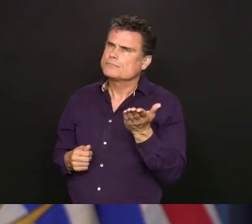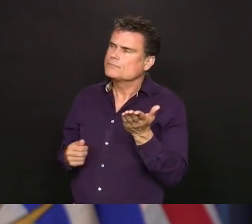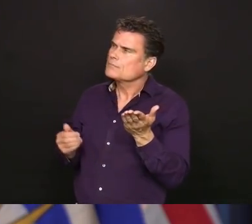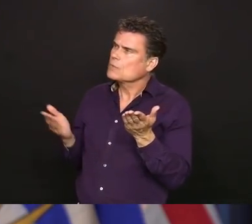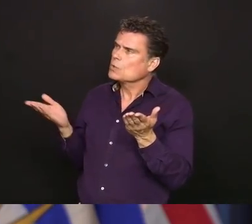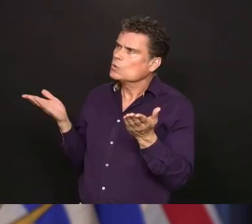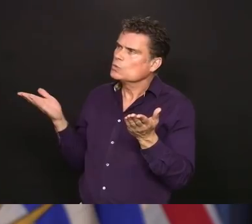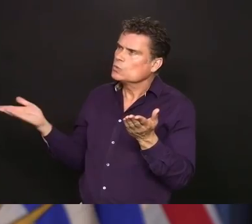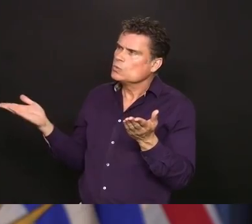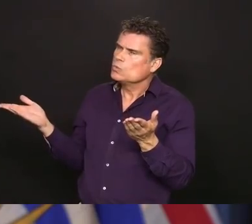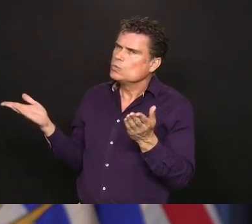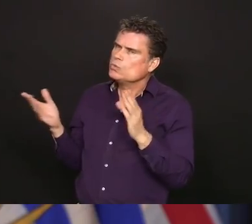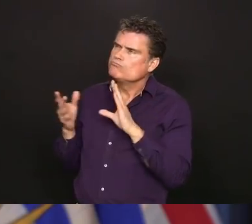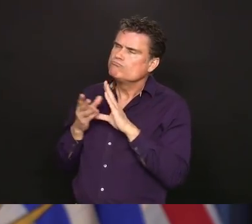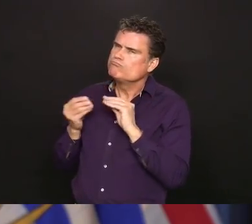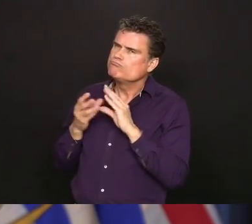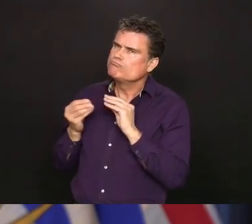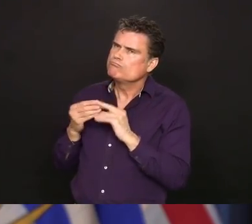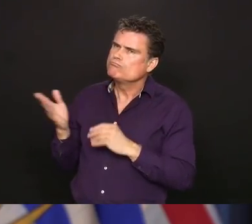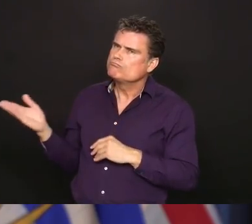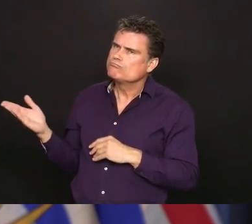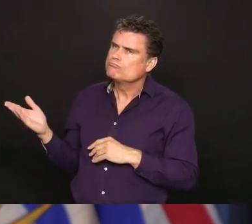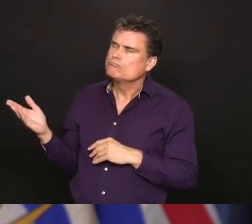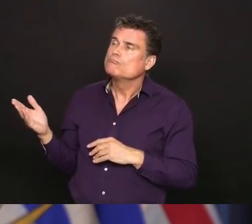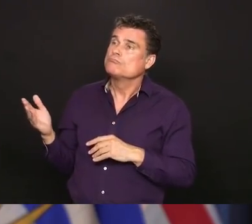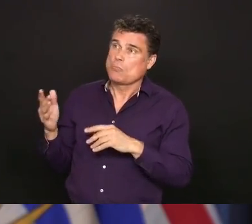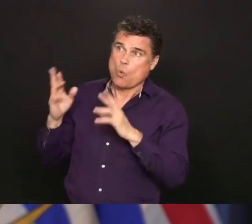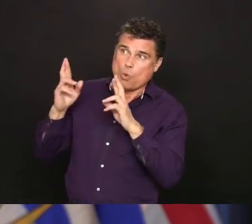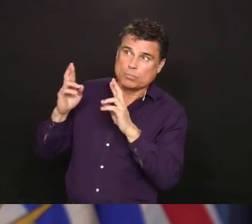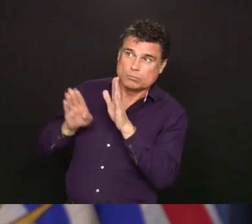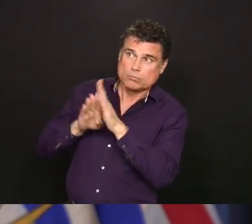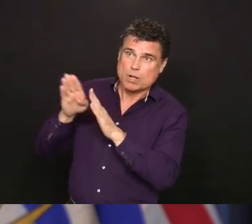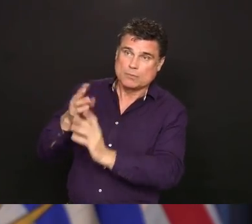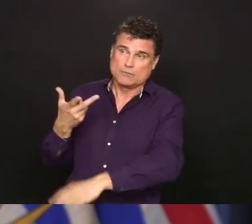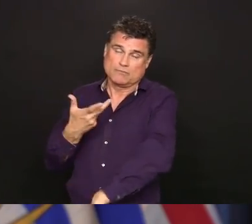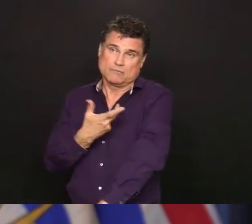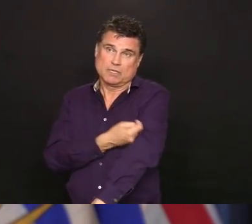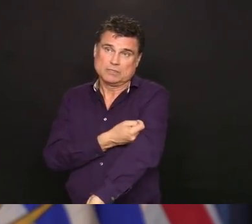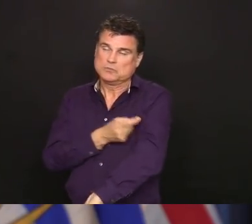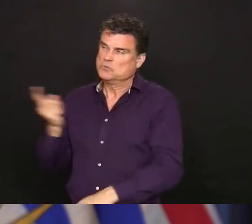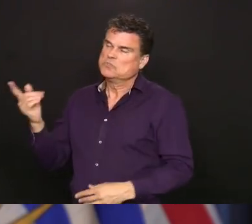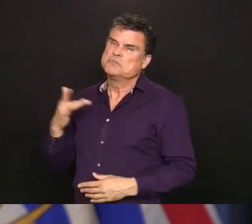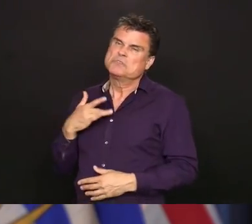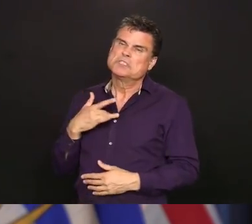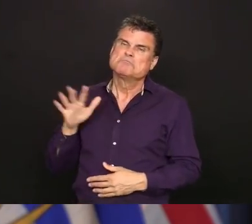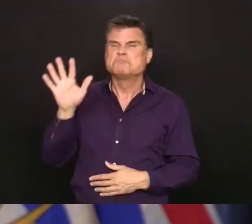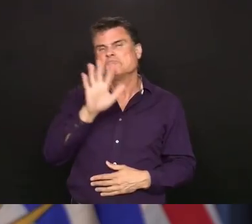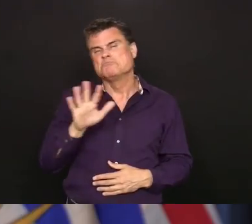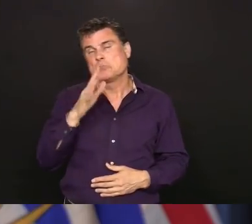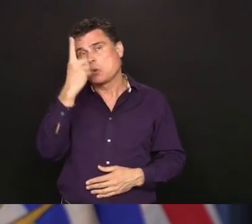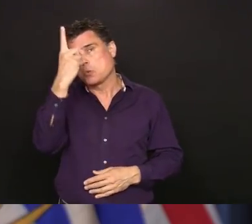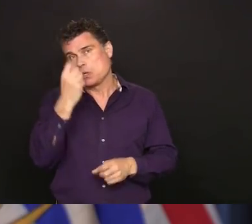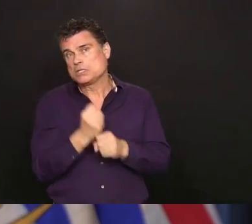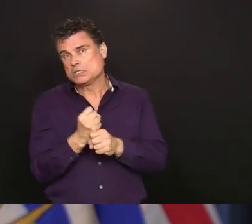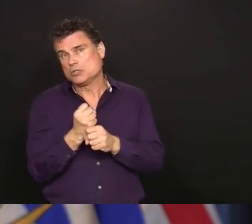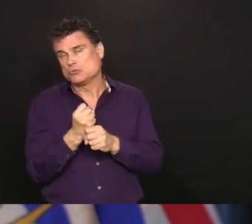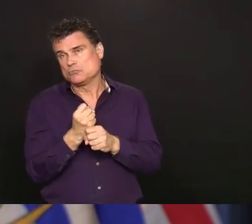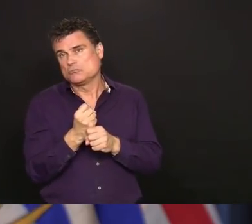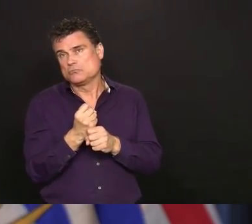But once it's proven to be effective to whatever degree that might be, it's then going to be to be deployed.